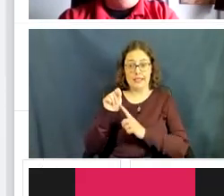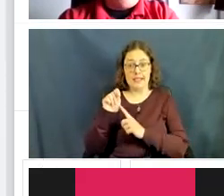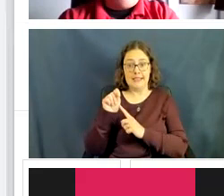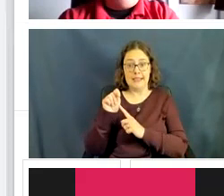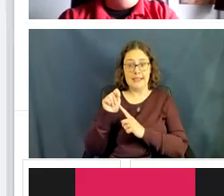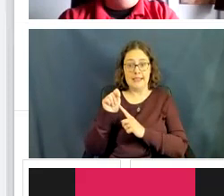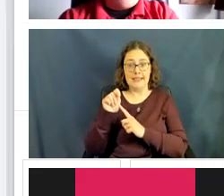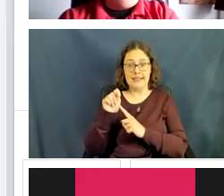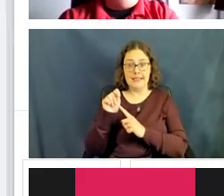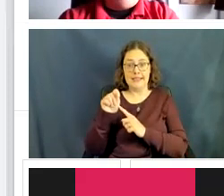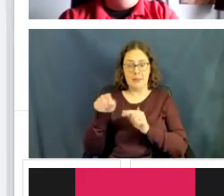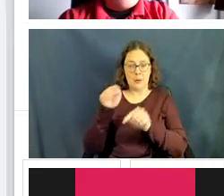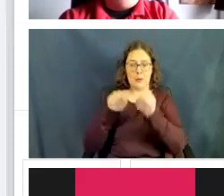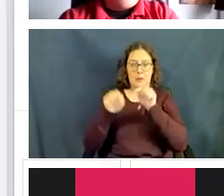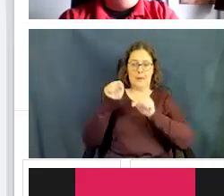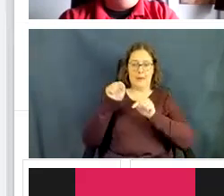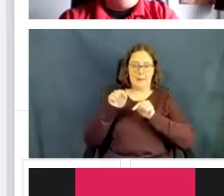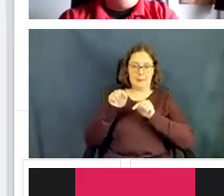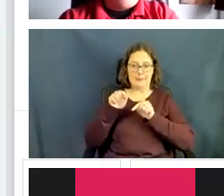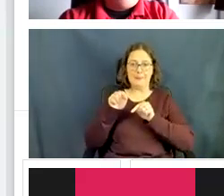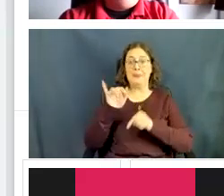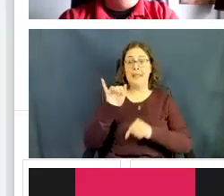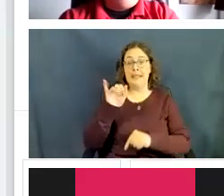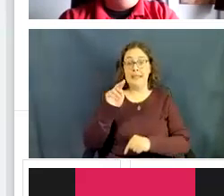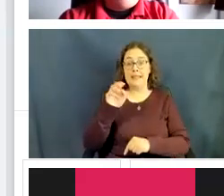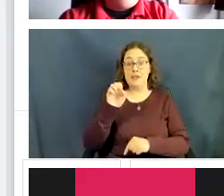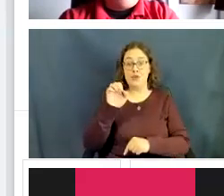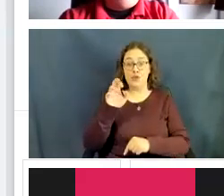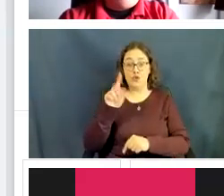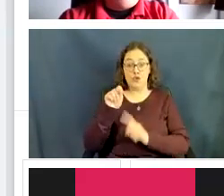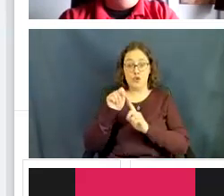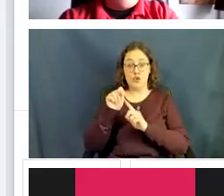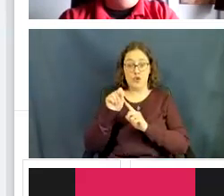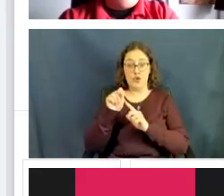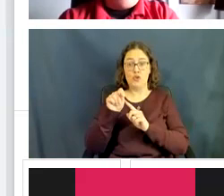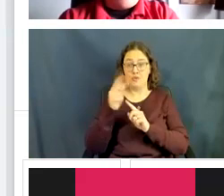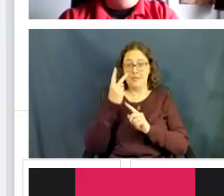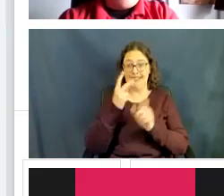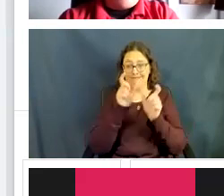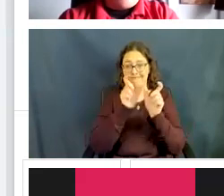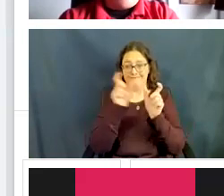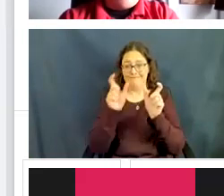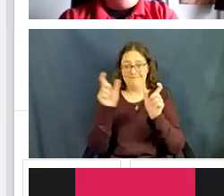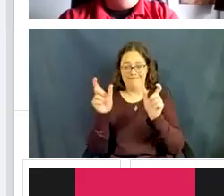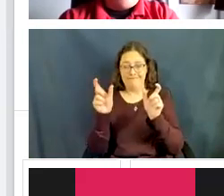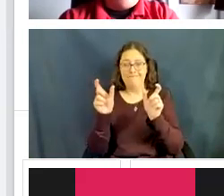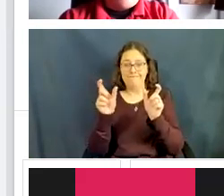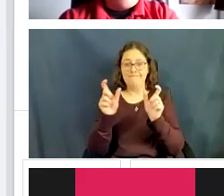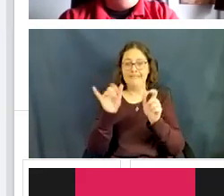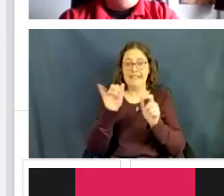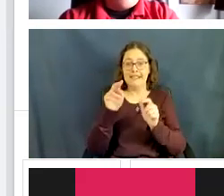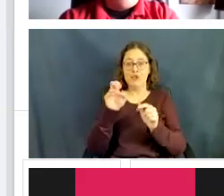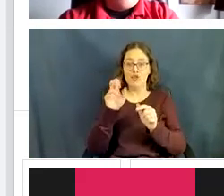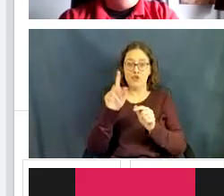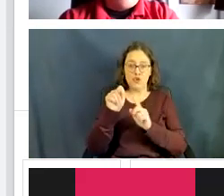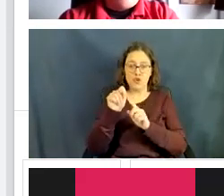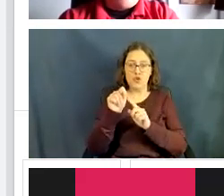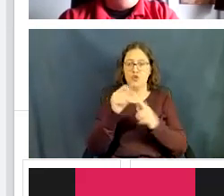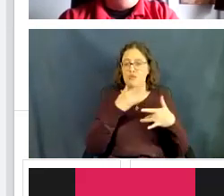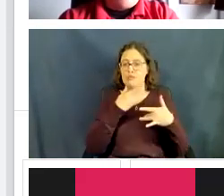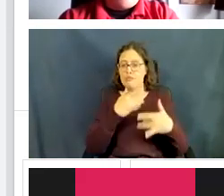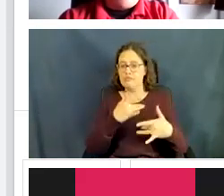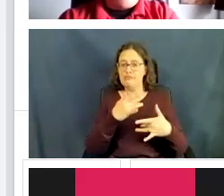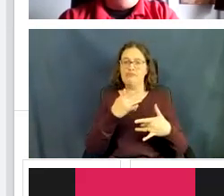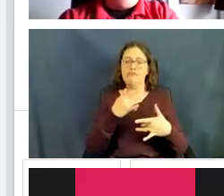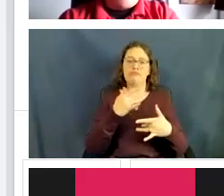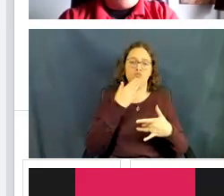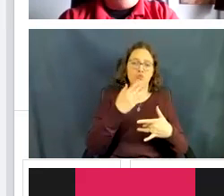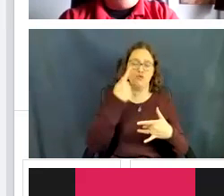After you enter the email for the person, and you box will pop up and you see it here.